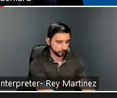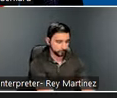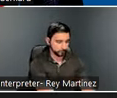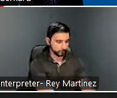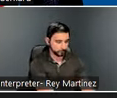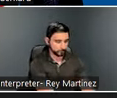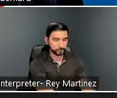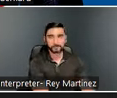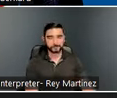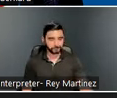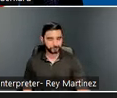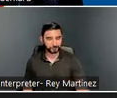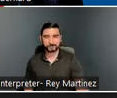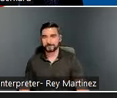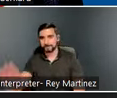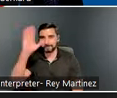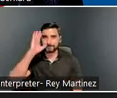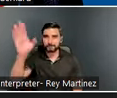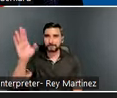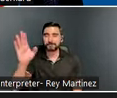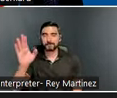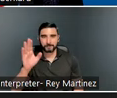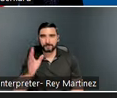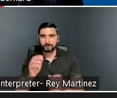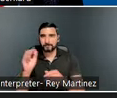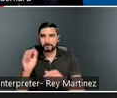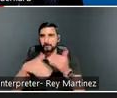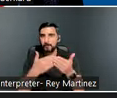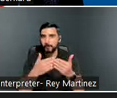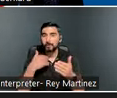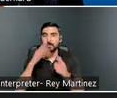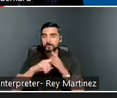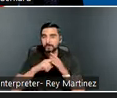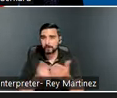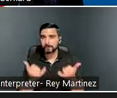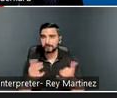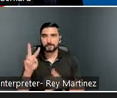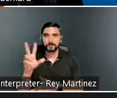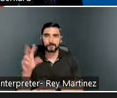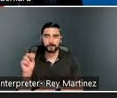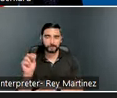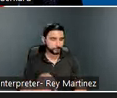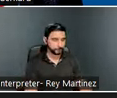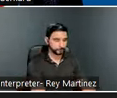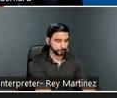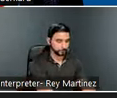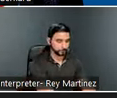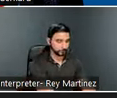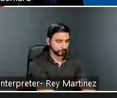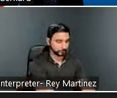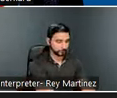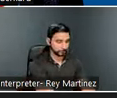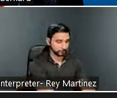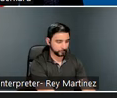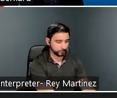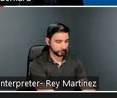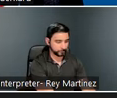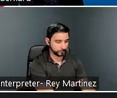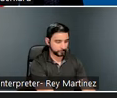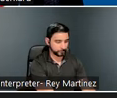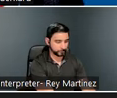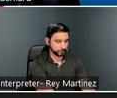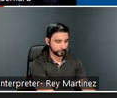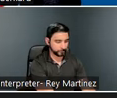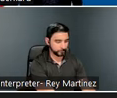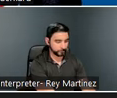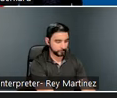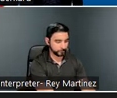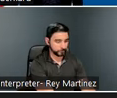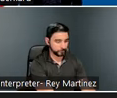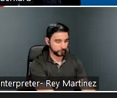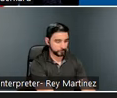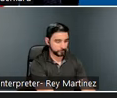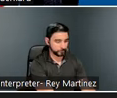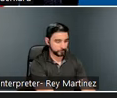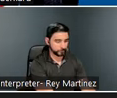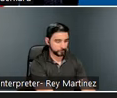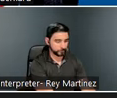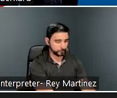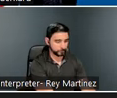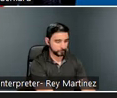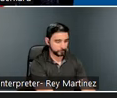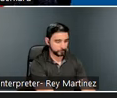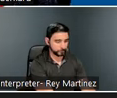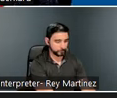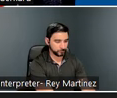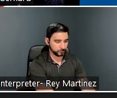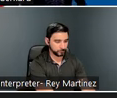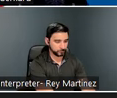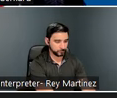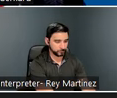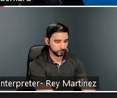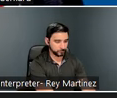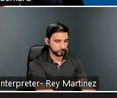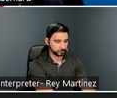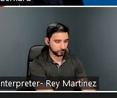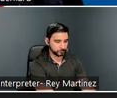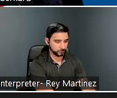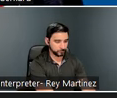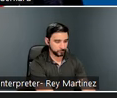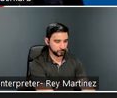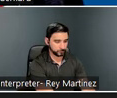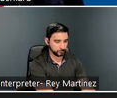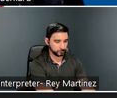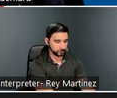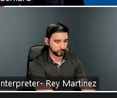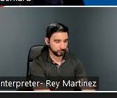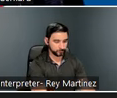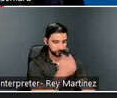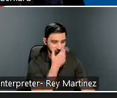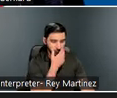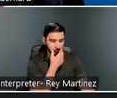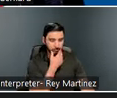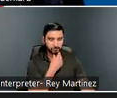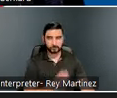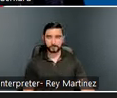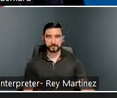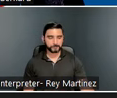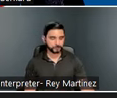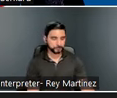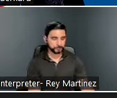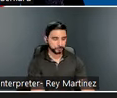Hi, everyone. Thank you for joining. We will get started at 2:30.